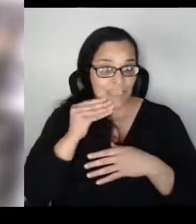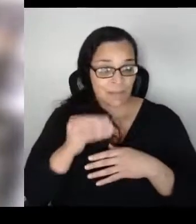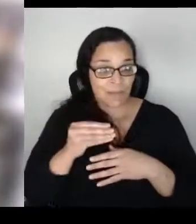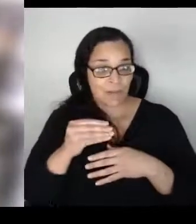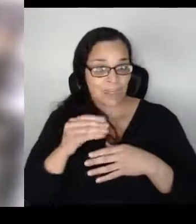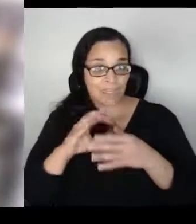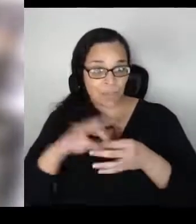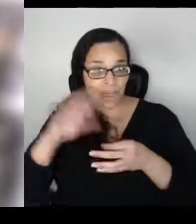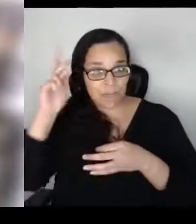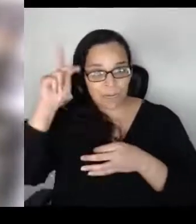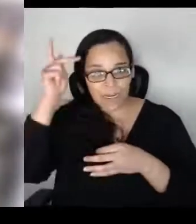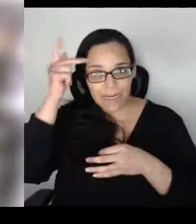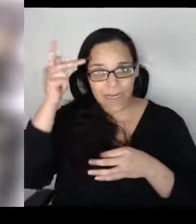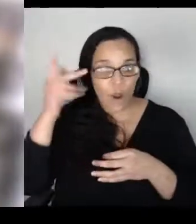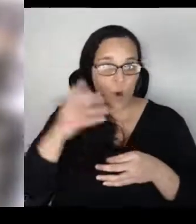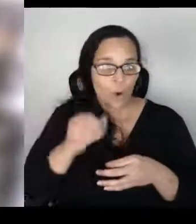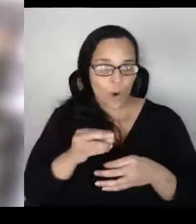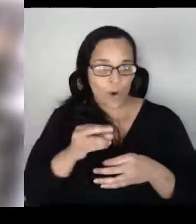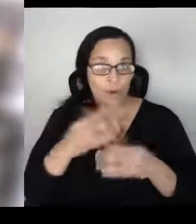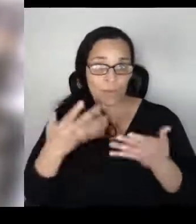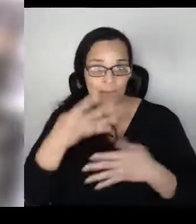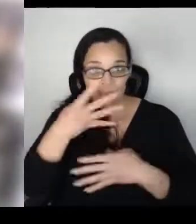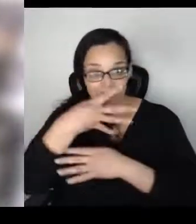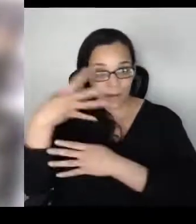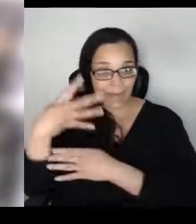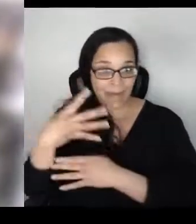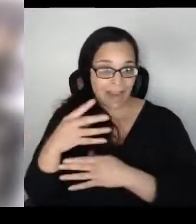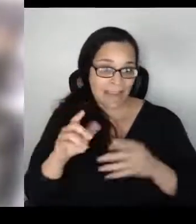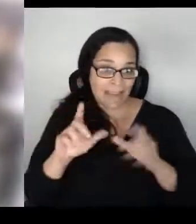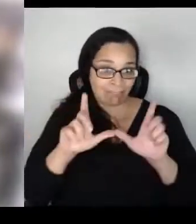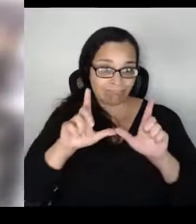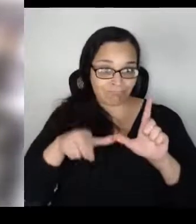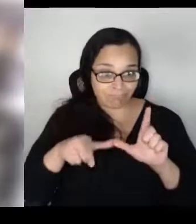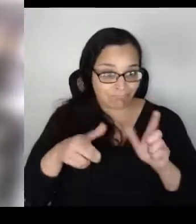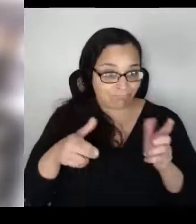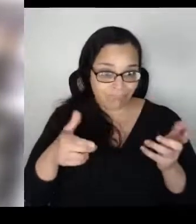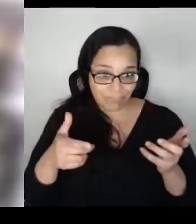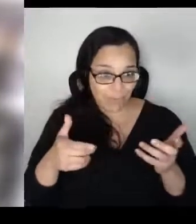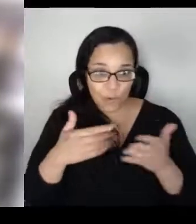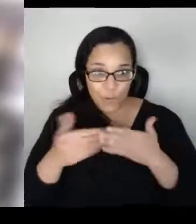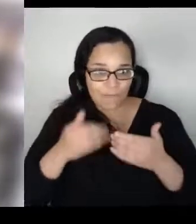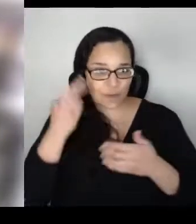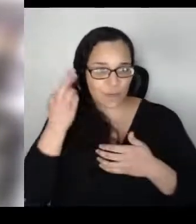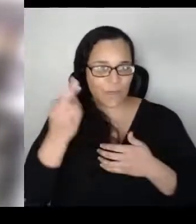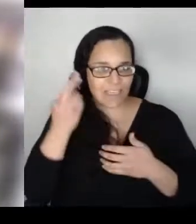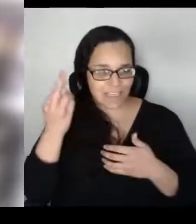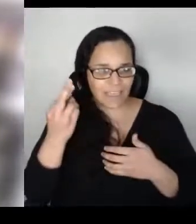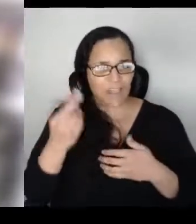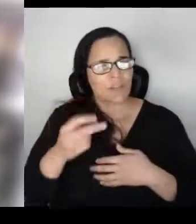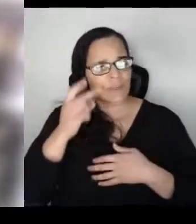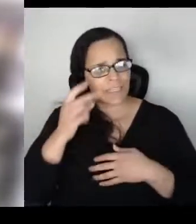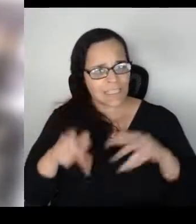of status for whatever reason. So to see people stand up and tell their stories in hopes to, you know, get some help